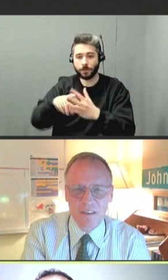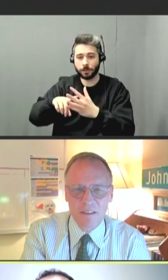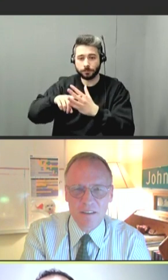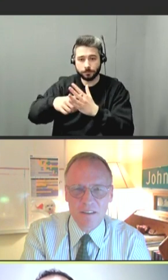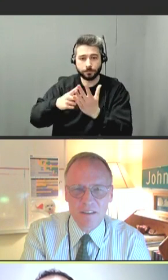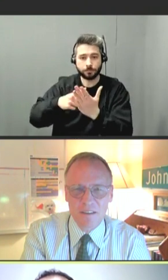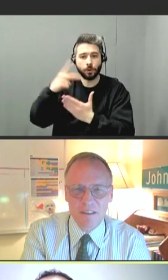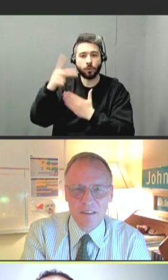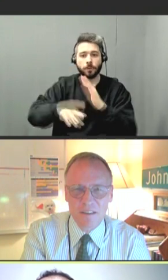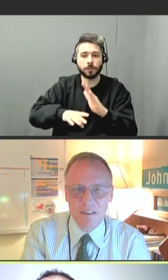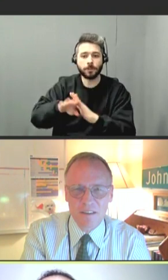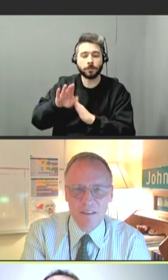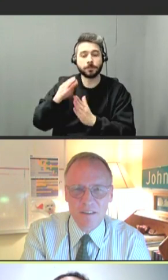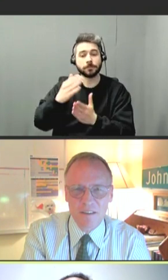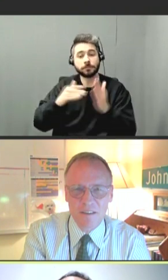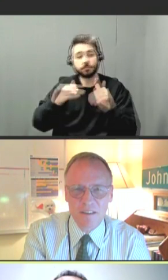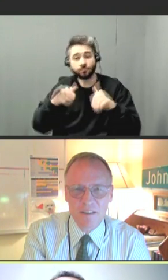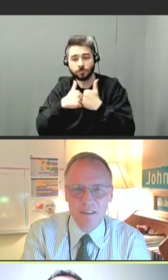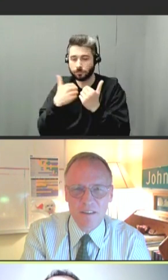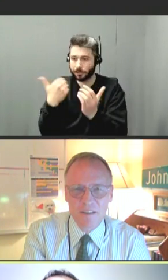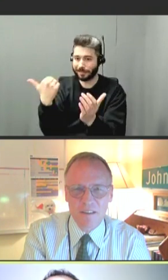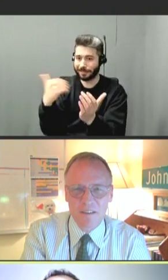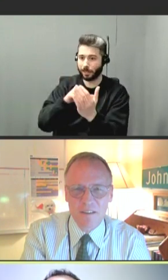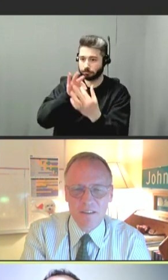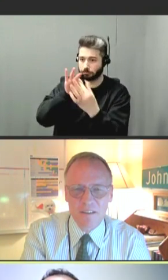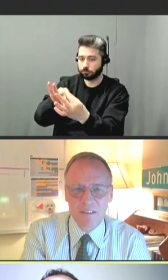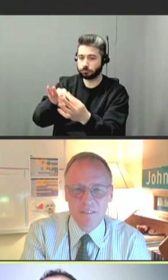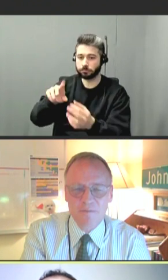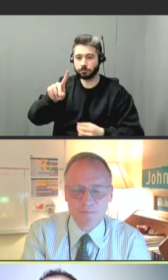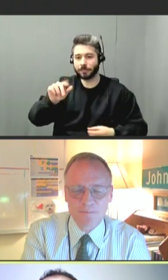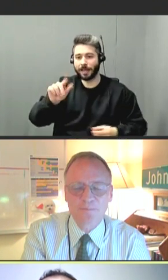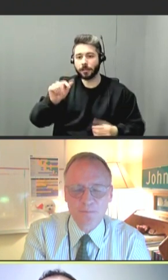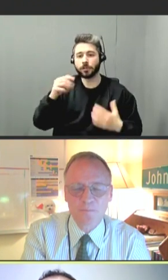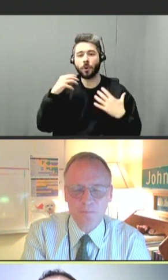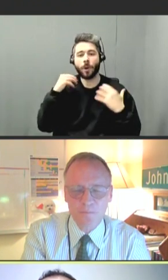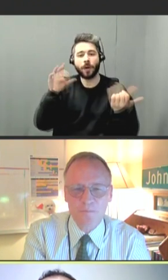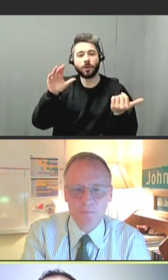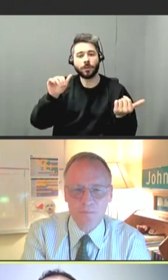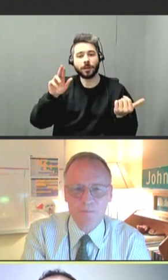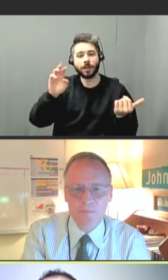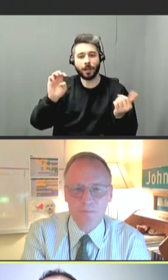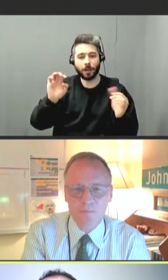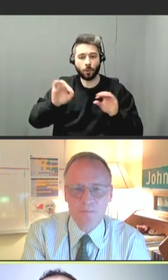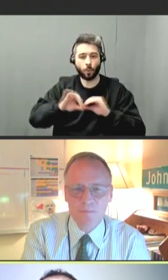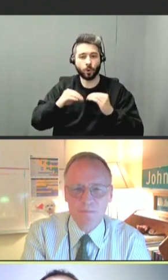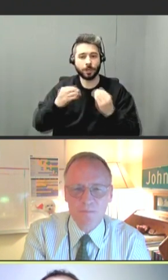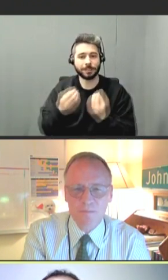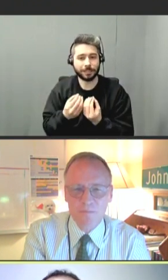some of our challenges, again, also come back to data. So healthcare organizations have complicated